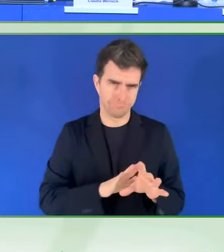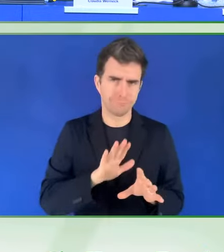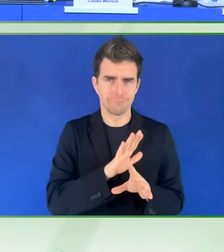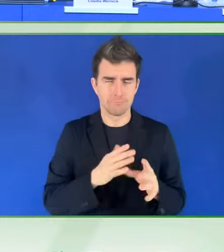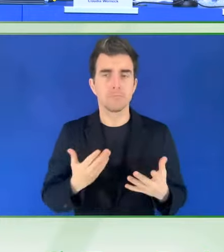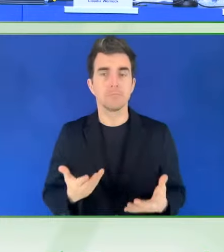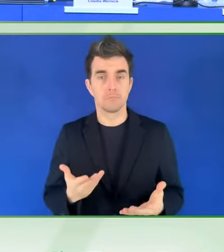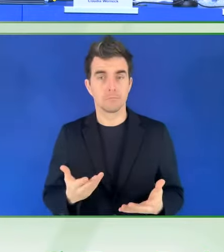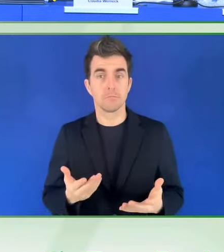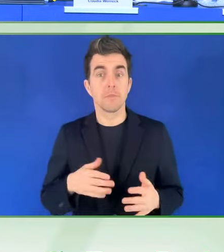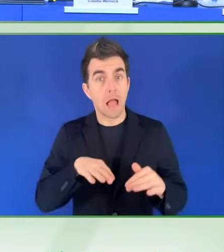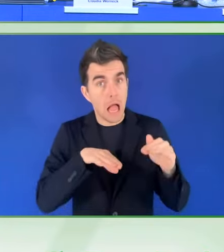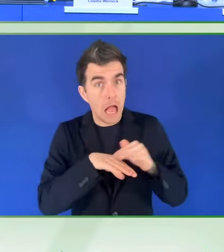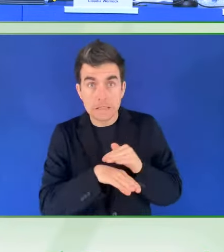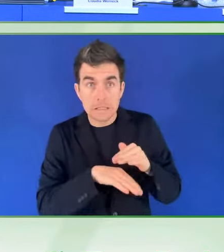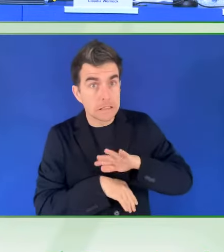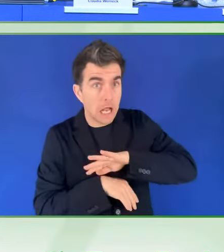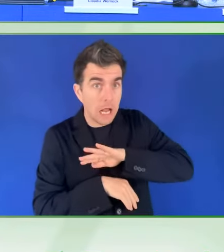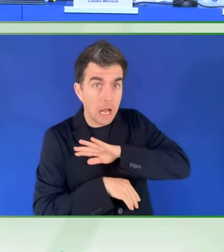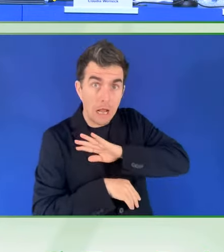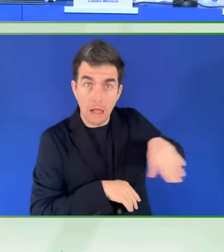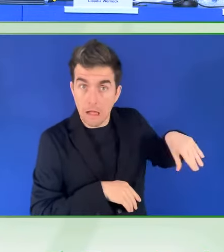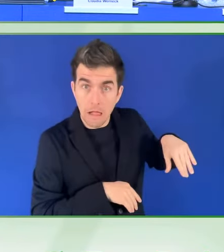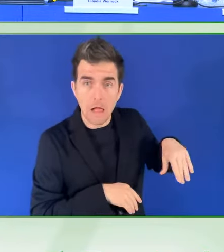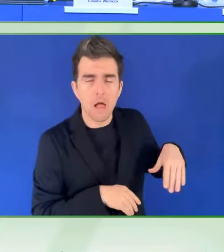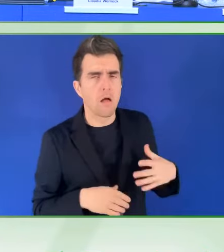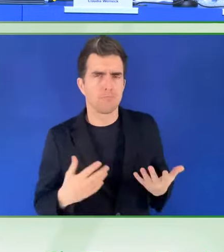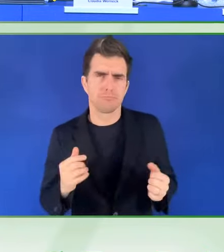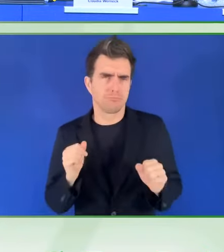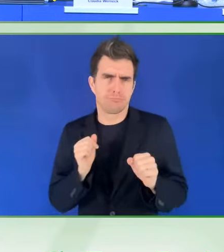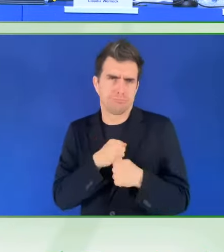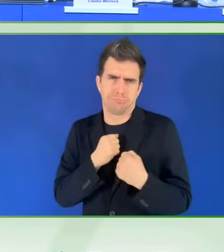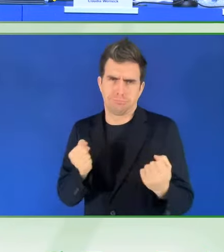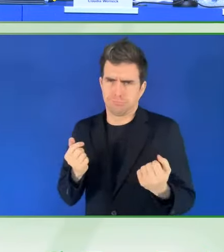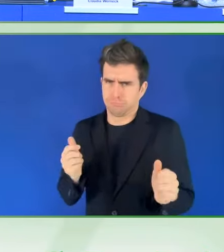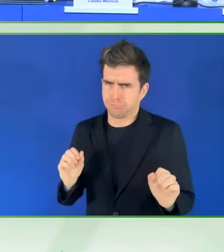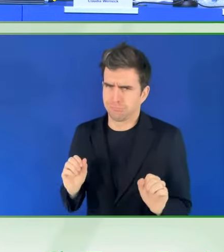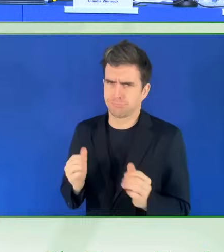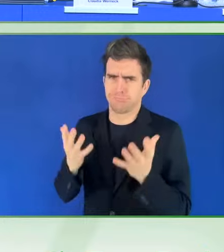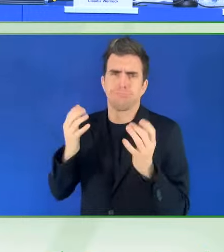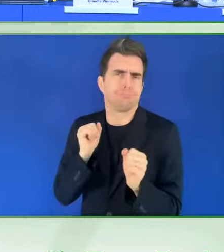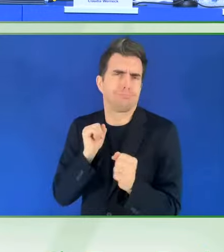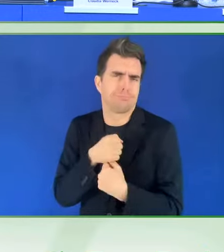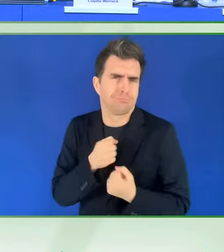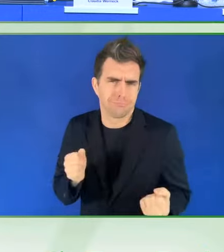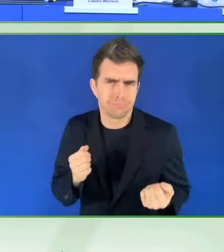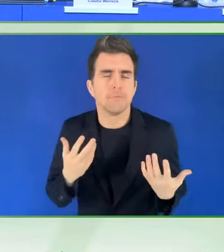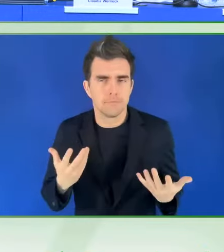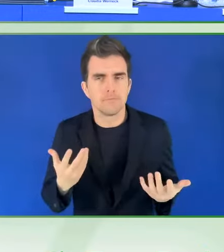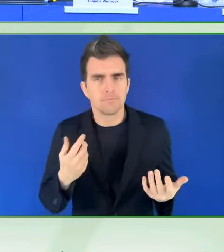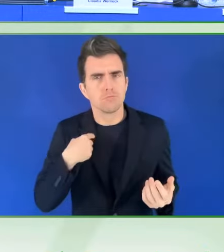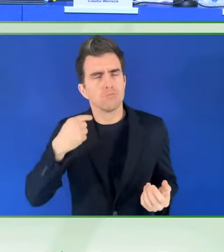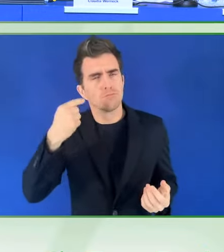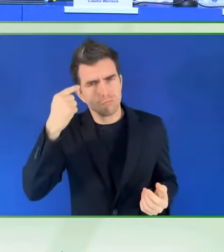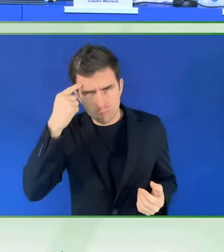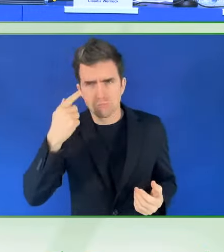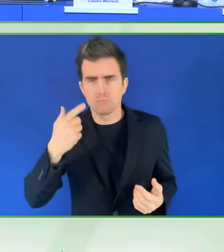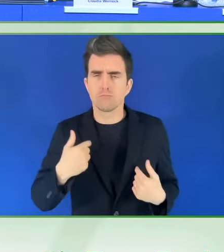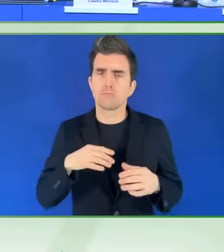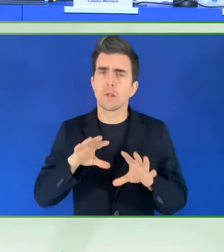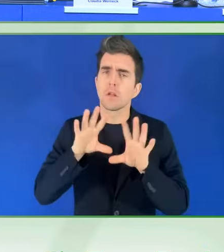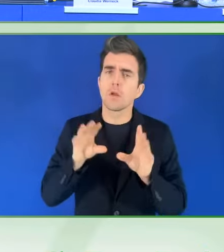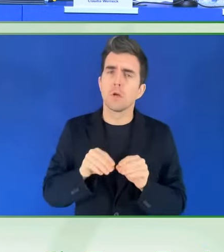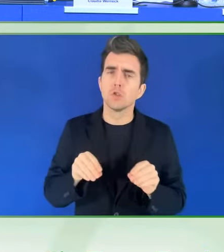Like an orchestra, our society is formed with people with different abilities.